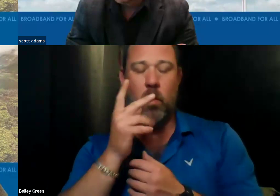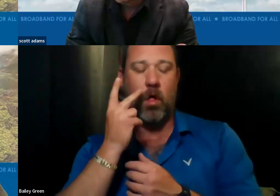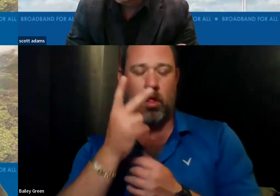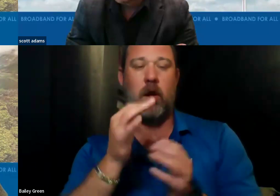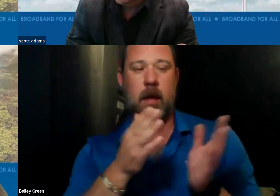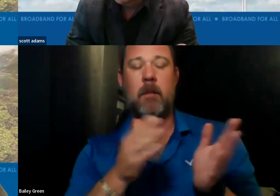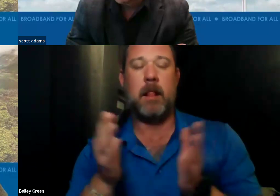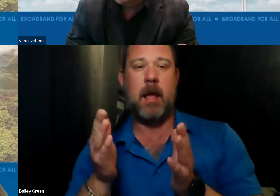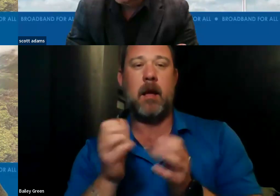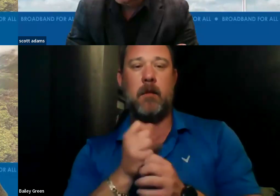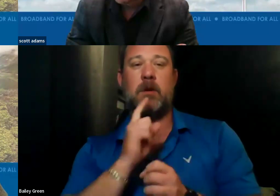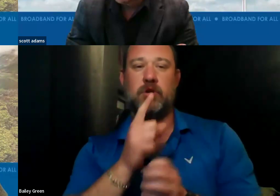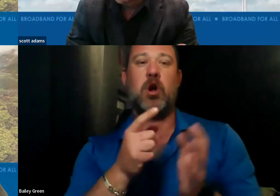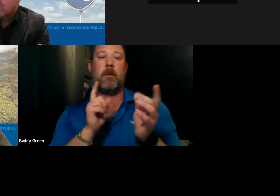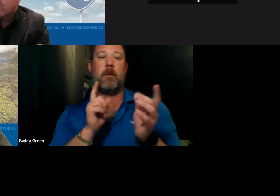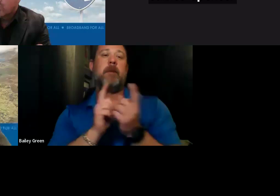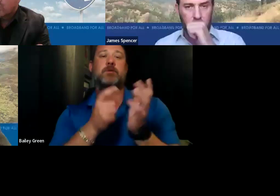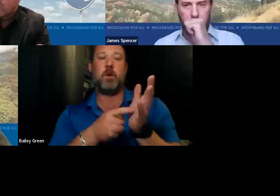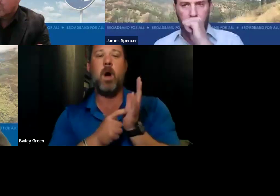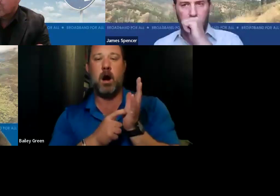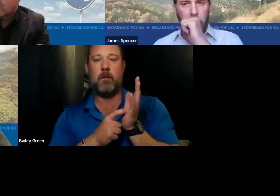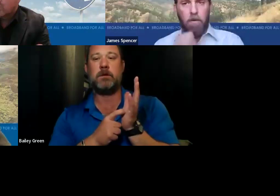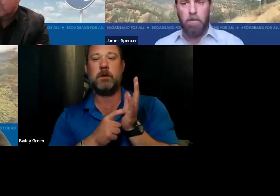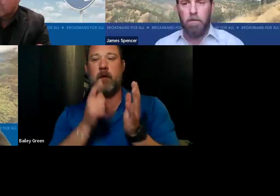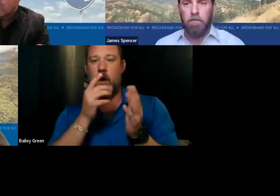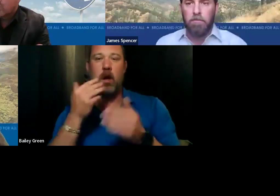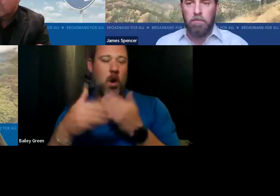make sure that that meets requirements, and let you know if you can go ahead and proceed.